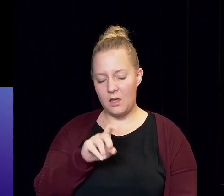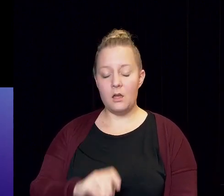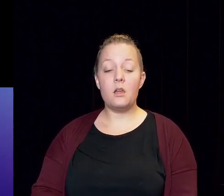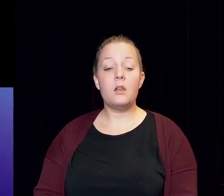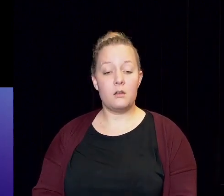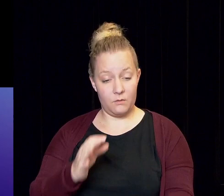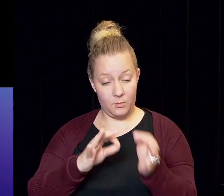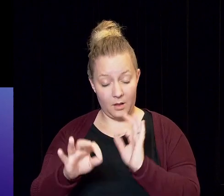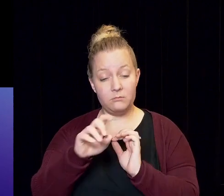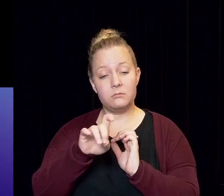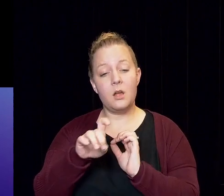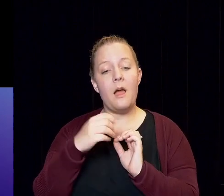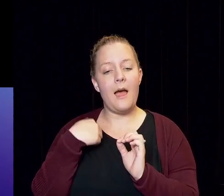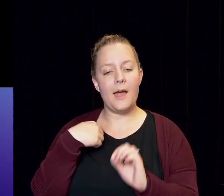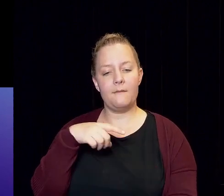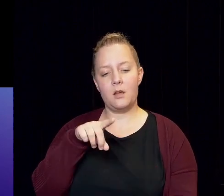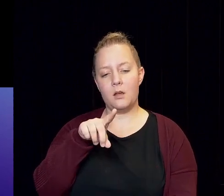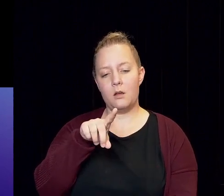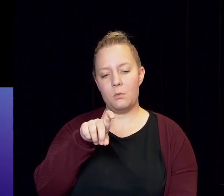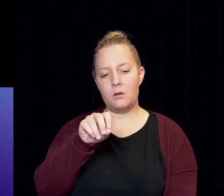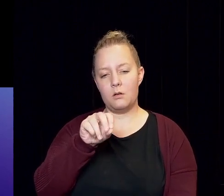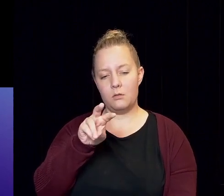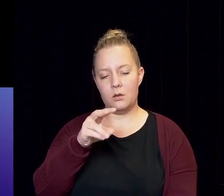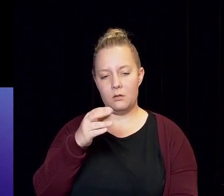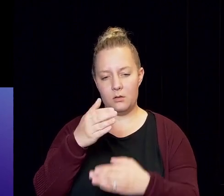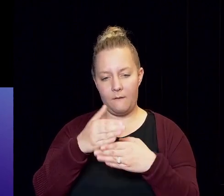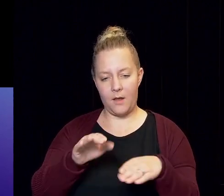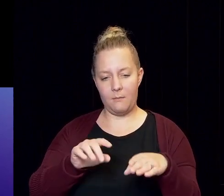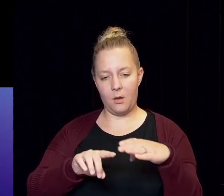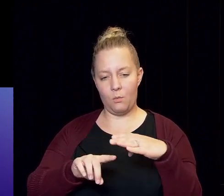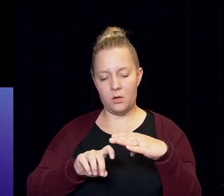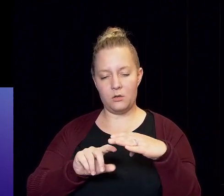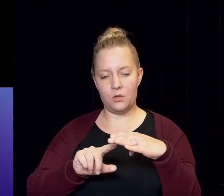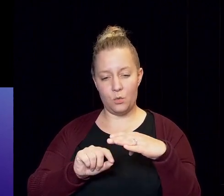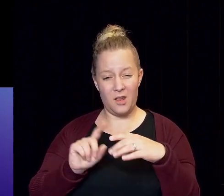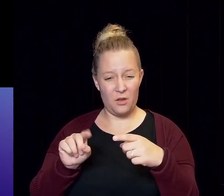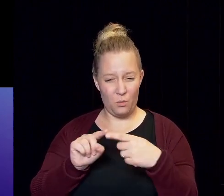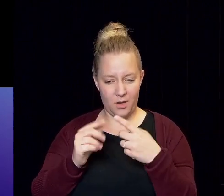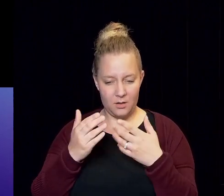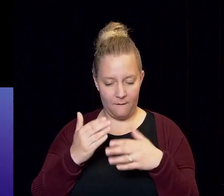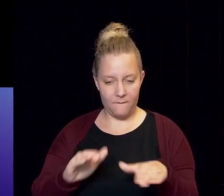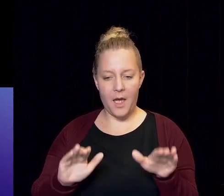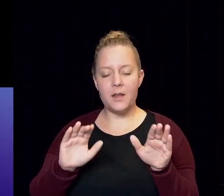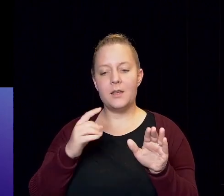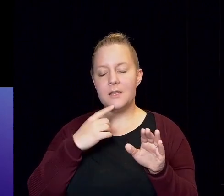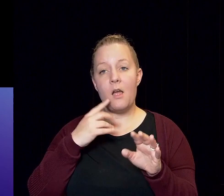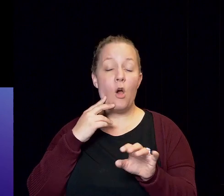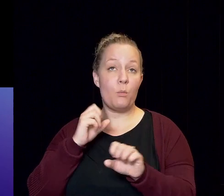I would have 102 over 120. So when I divide that out, let's say on a homework assignment you got 102